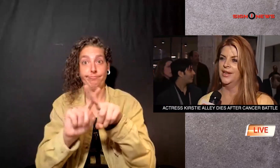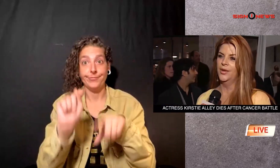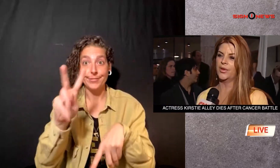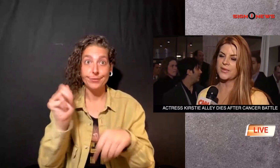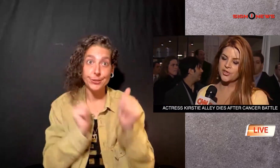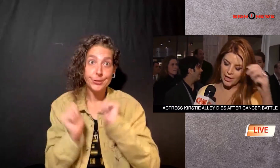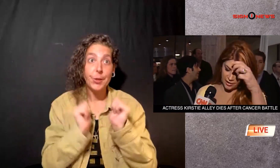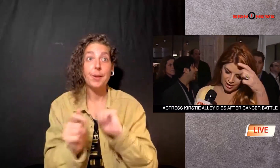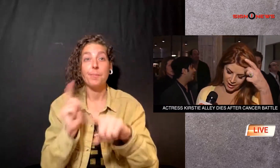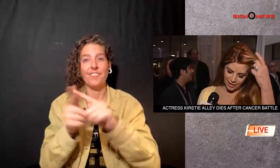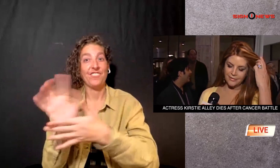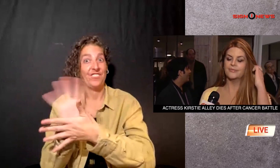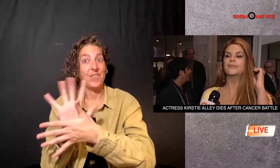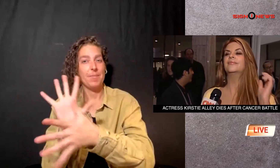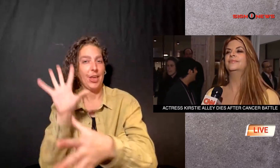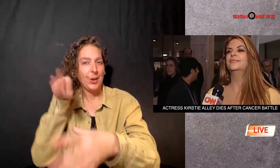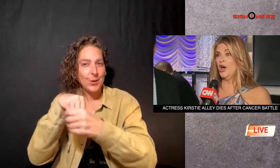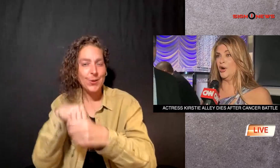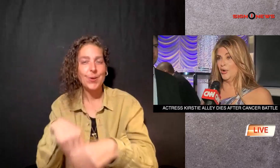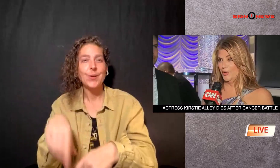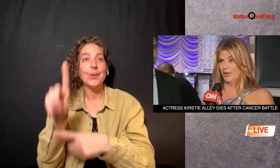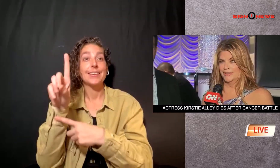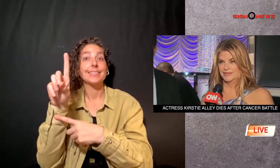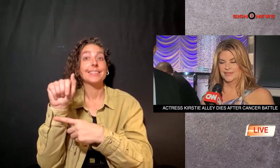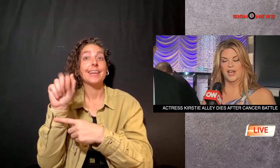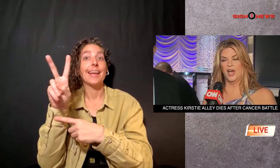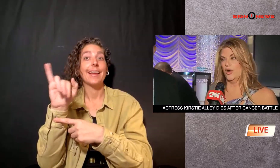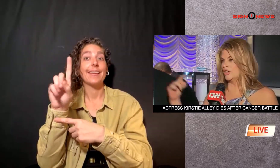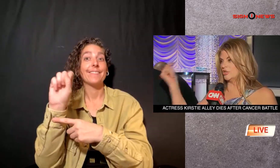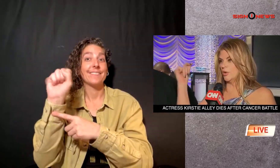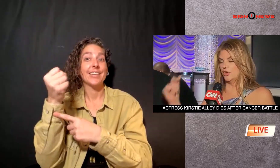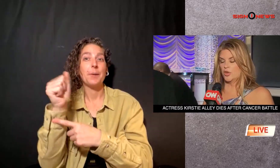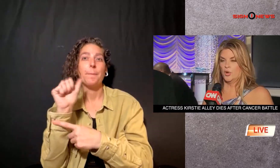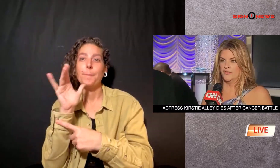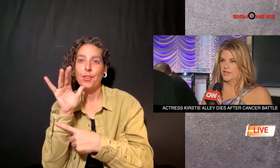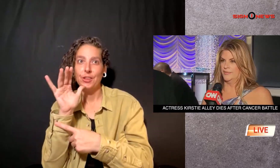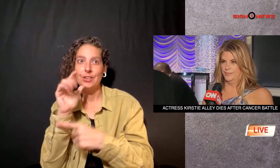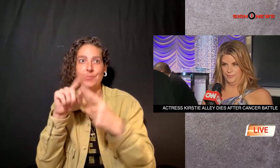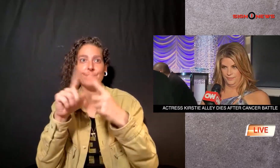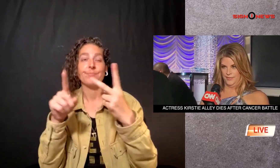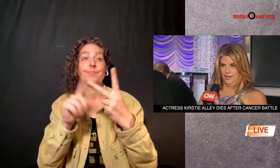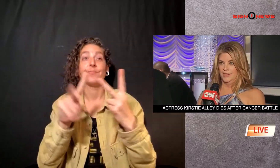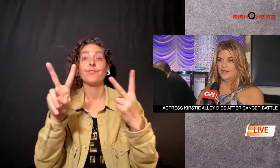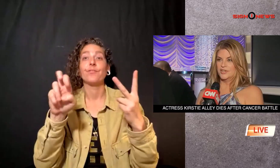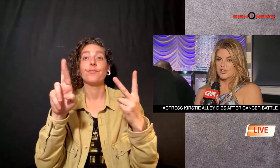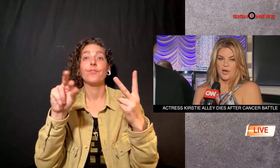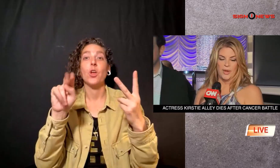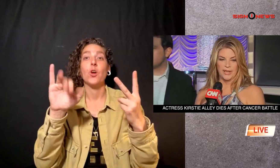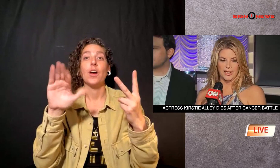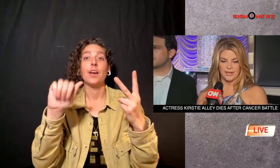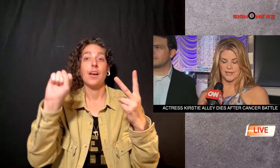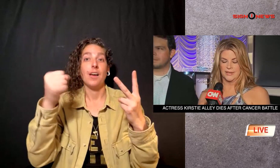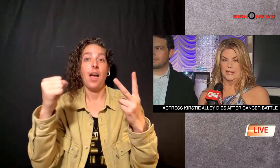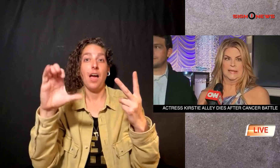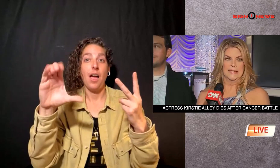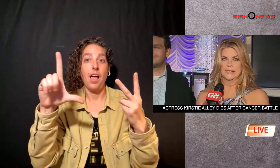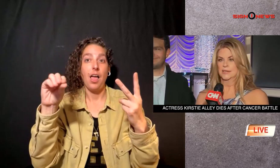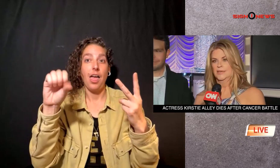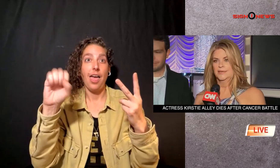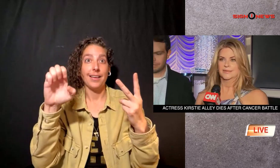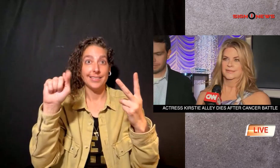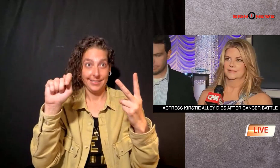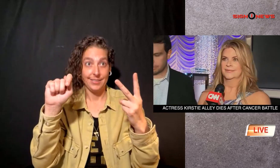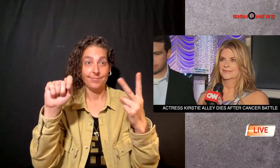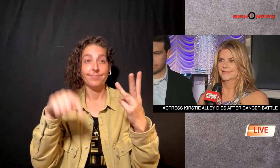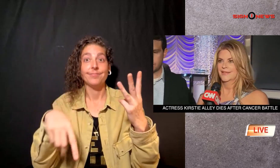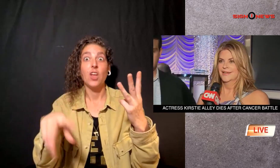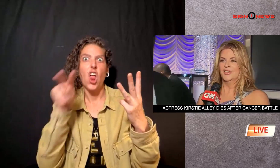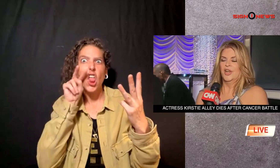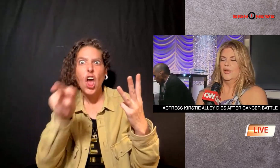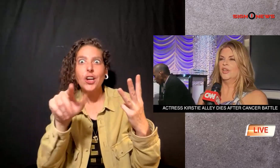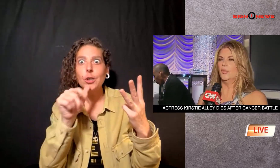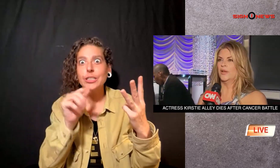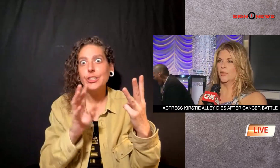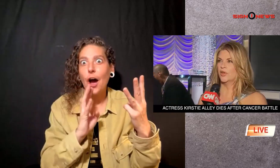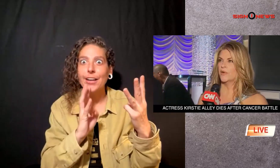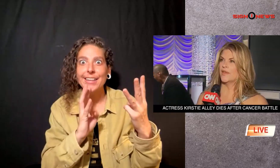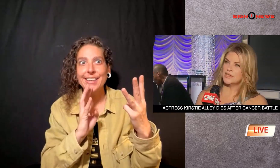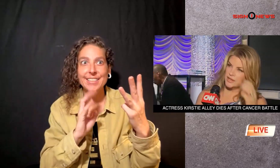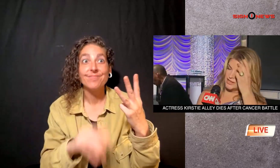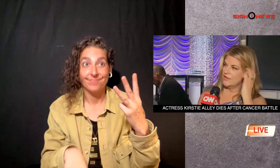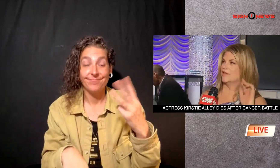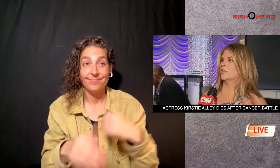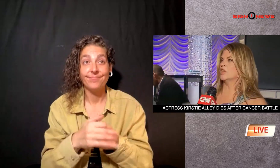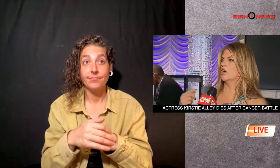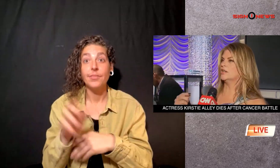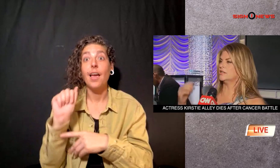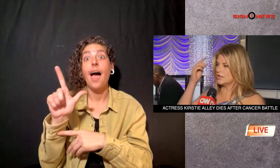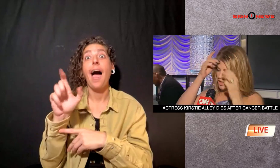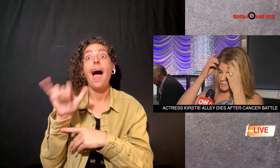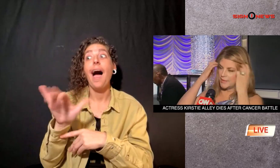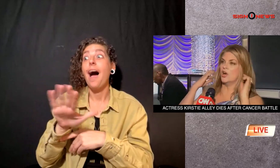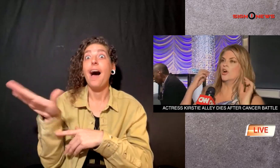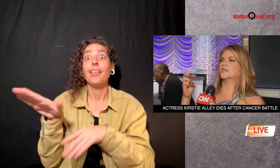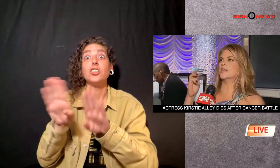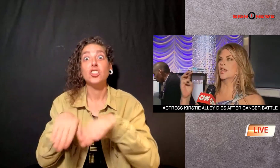other TV shows and films that included David's mother Veronica's closet and look who's talking